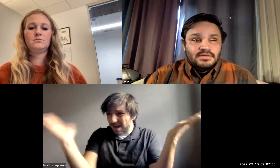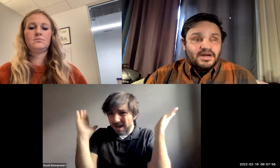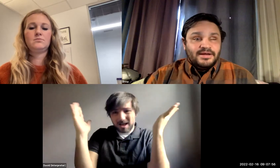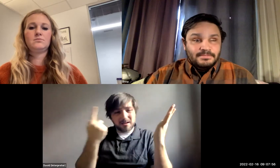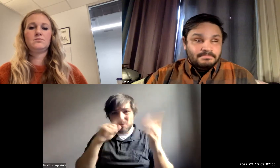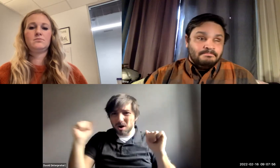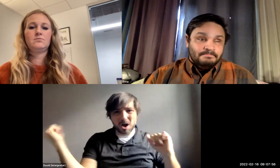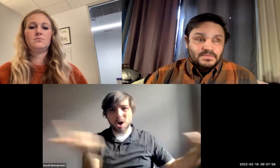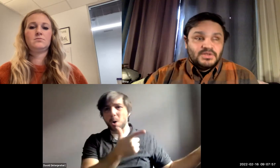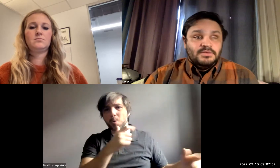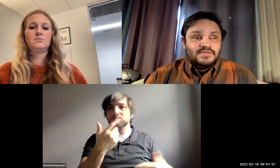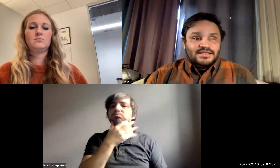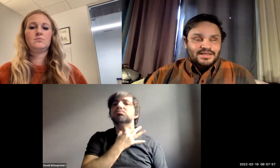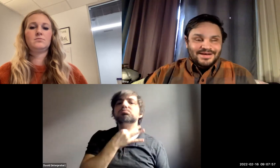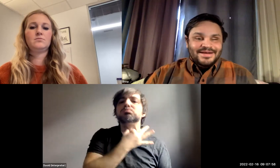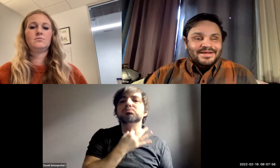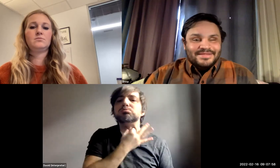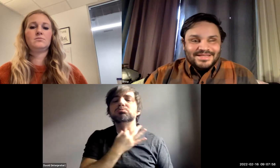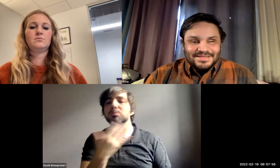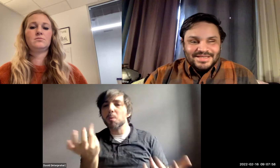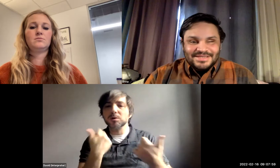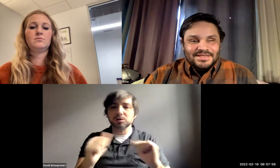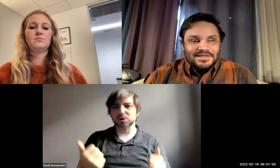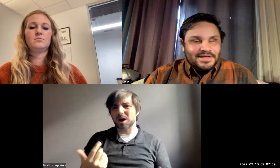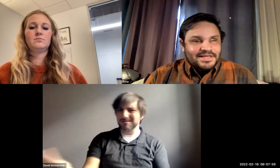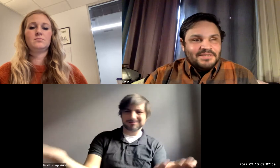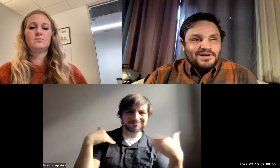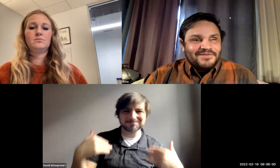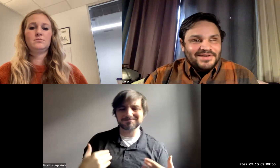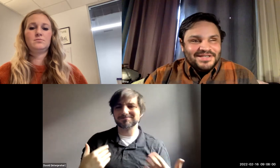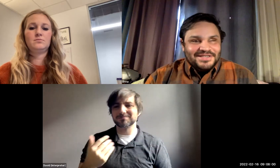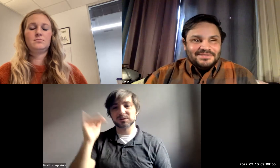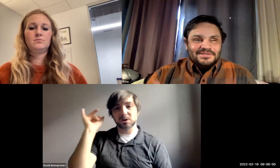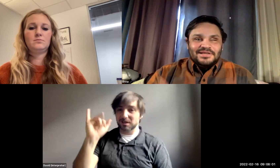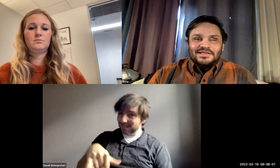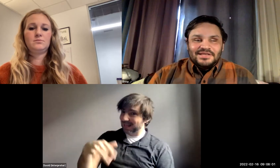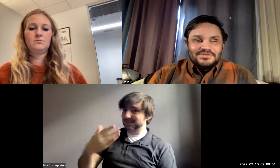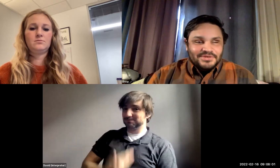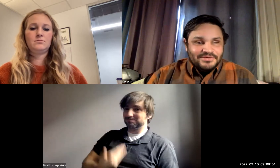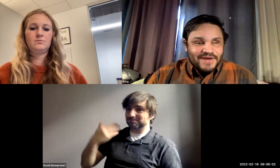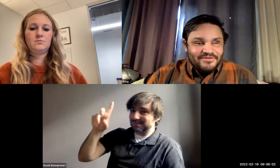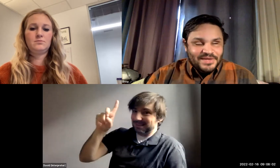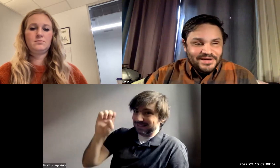try it. That's the dented puck foundation . Thanks for having me here